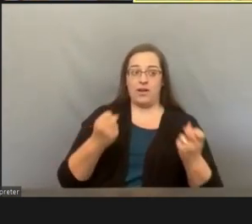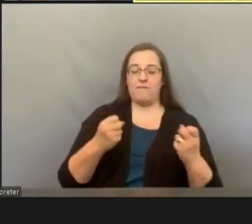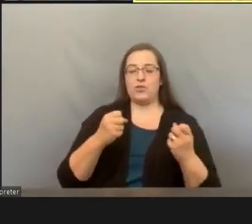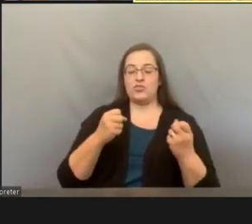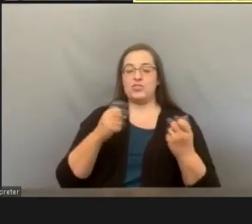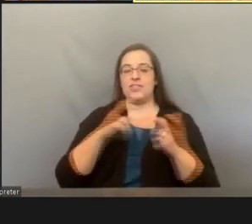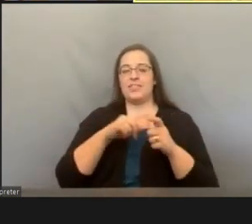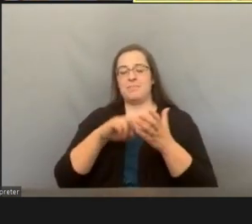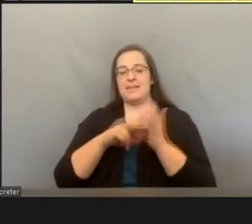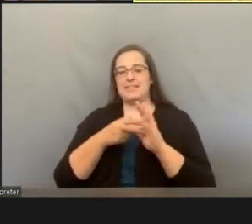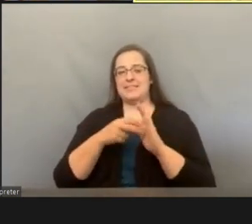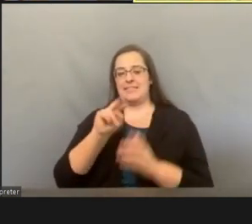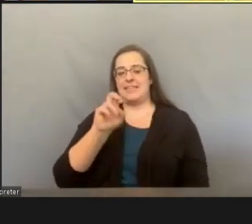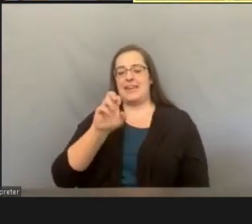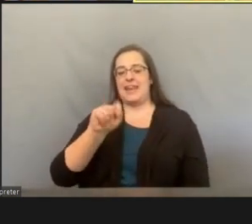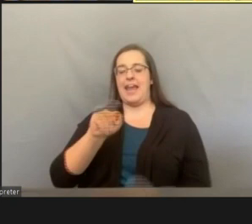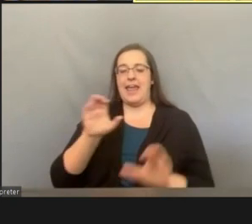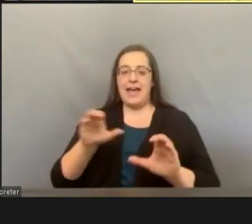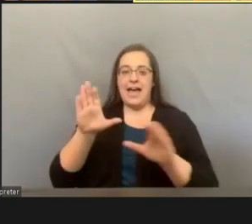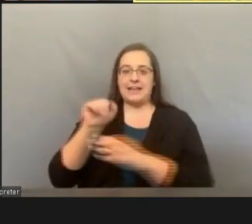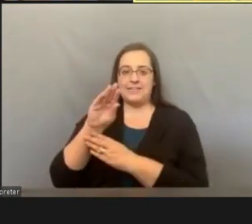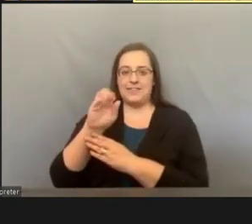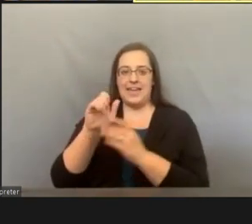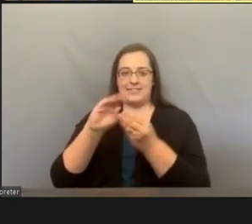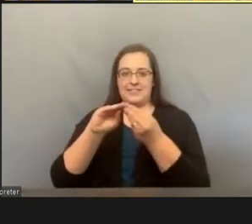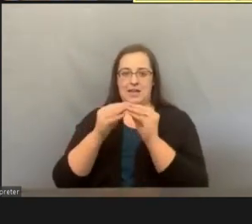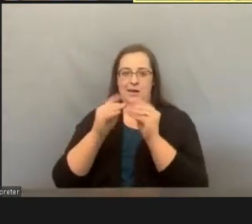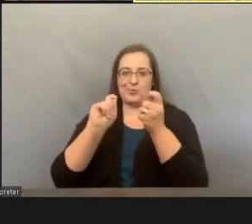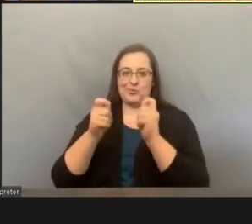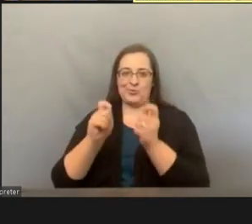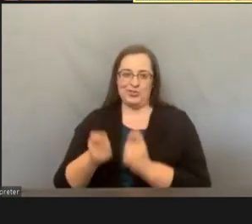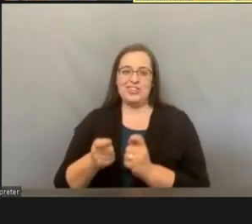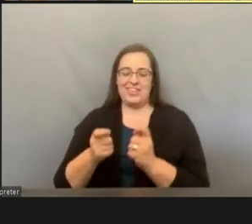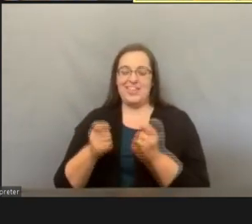POSITIVES CASES COME IN AND AS WE HAVE ADDITIONAL RECOVERIES,